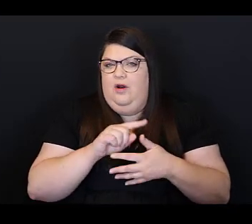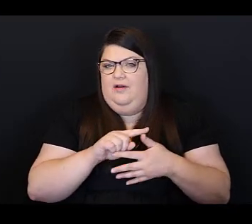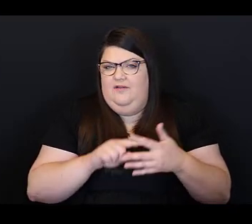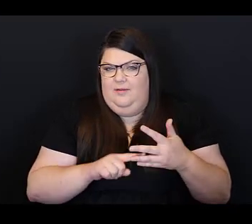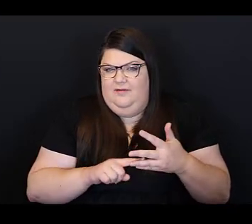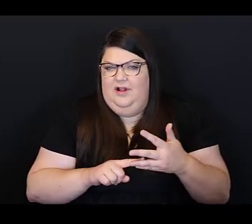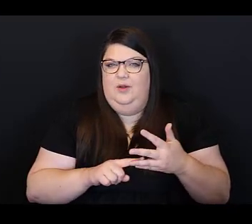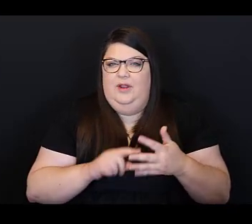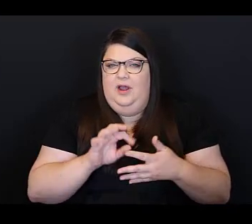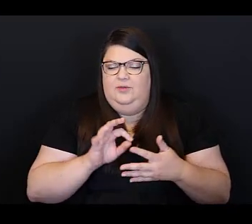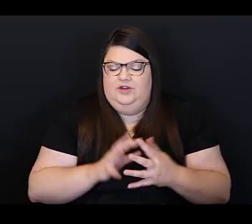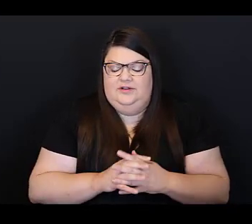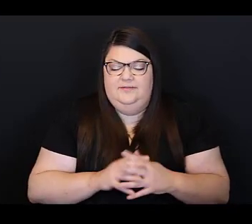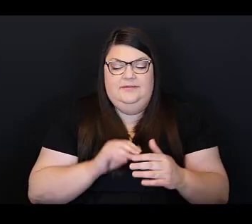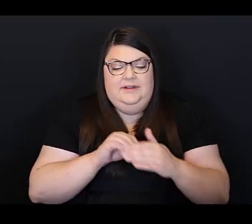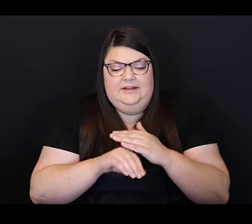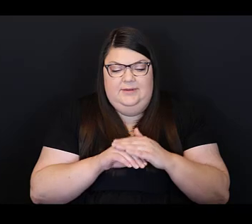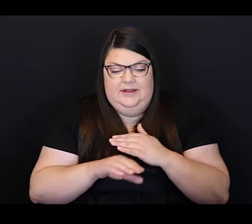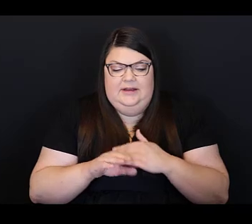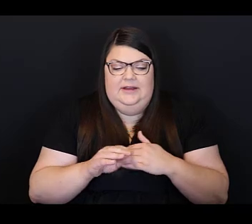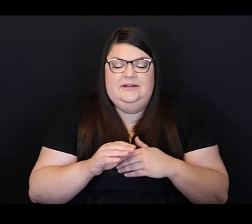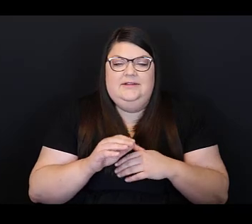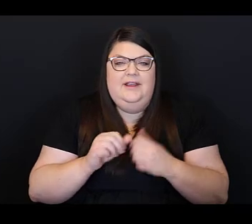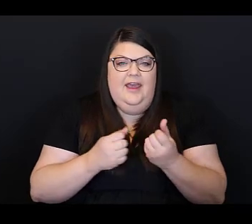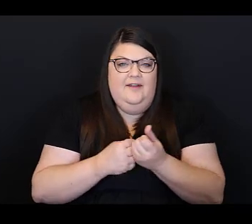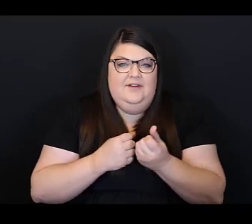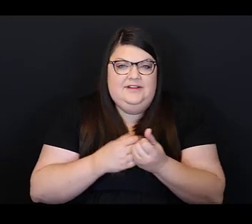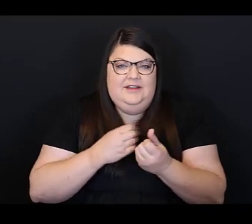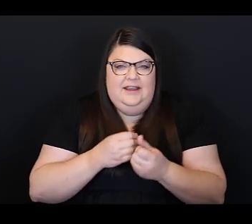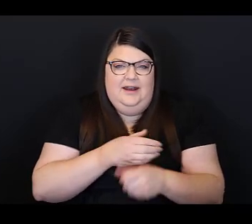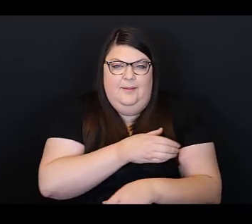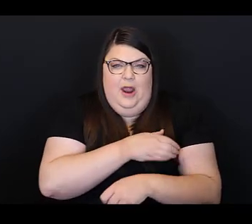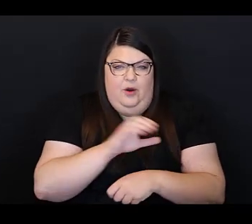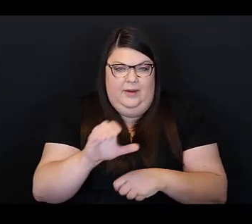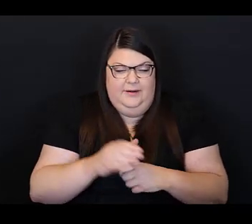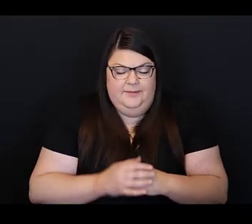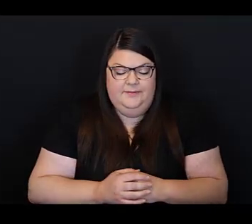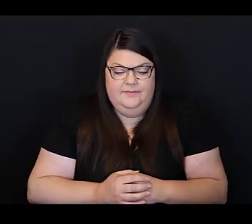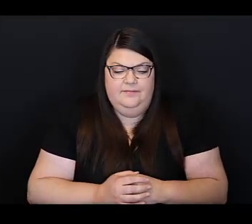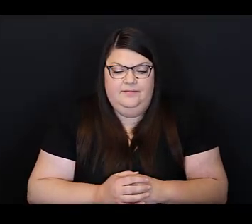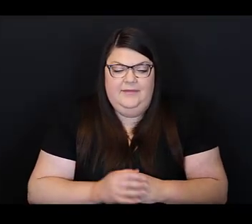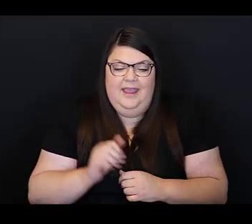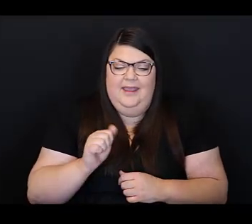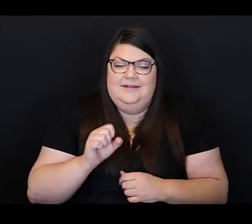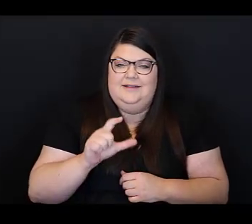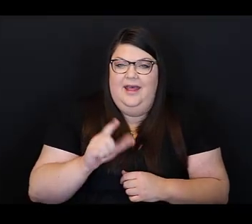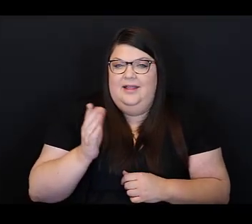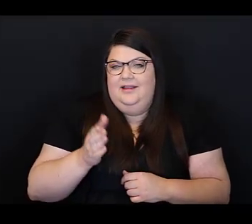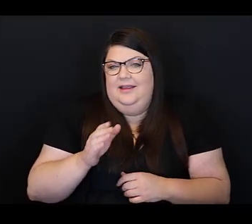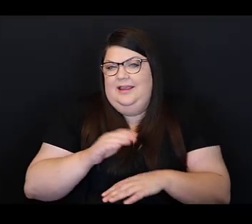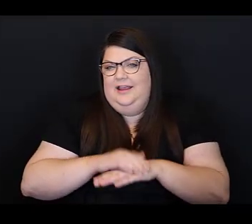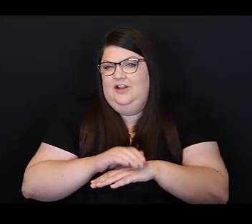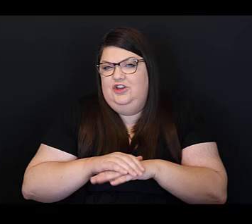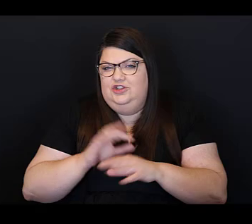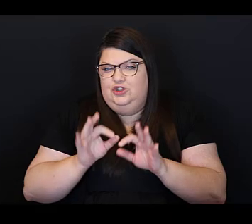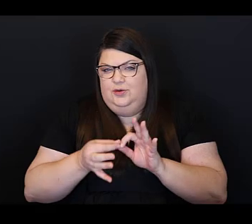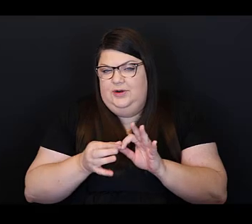the following options: accessibility, advocacy and empowerment, ASL English interpreting,